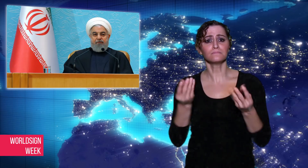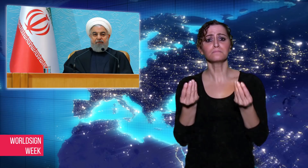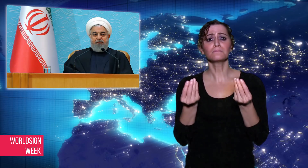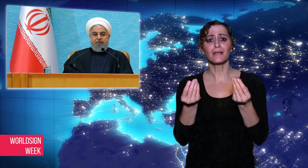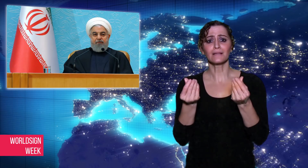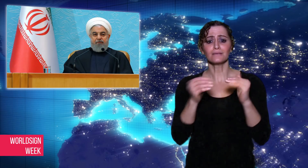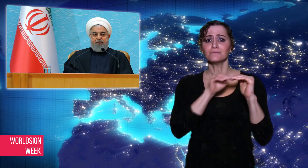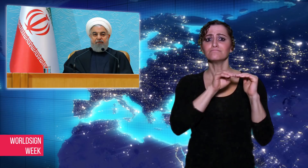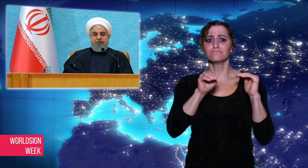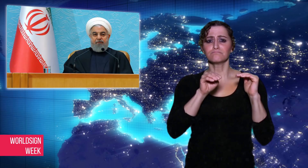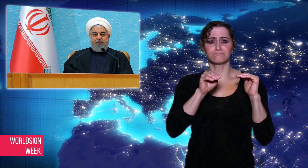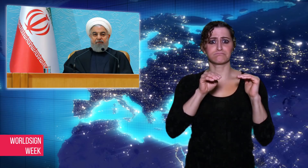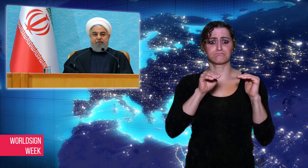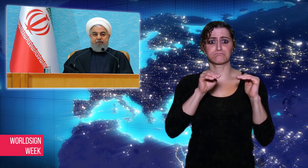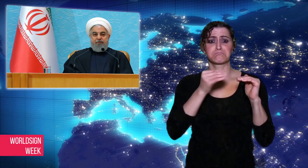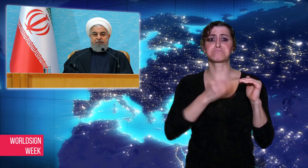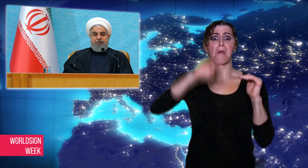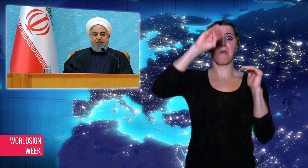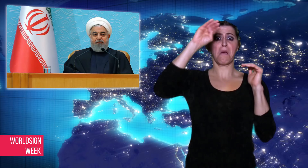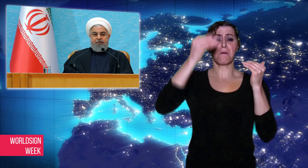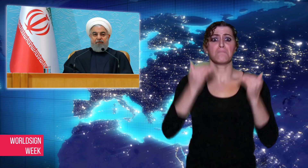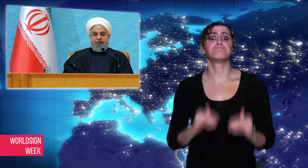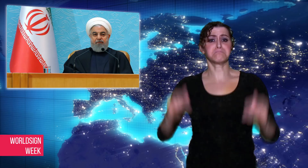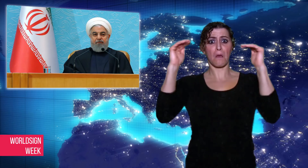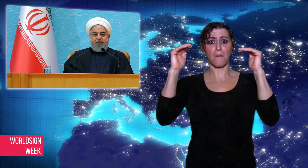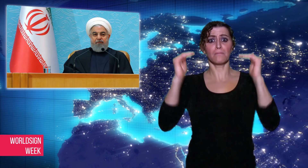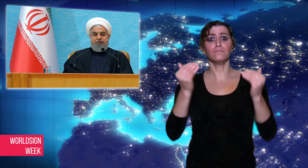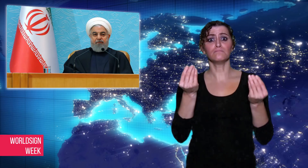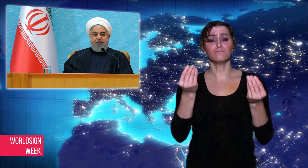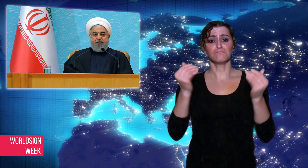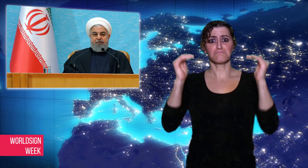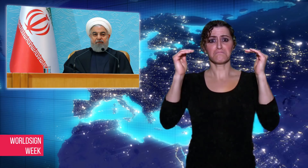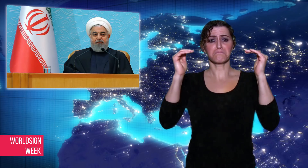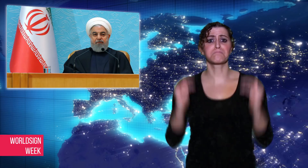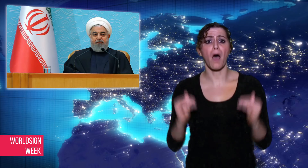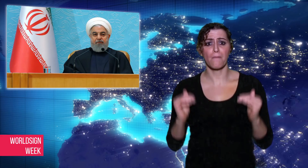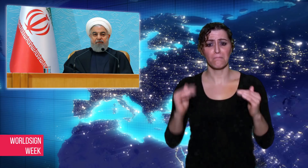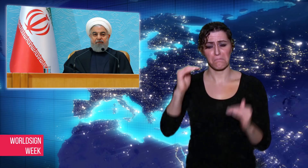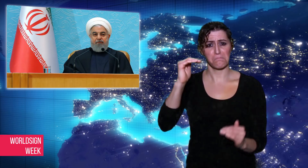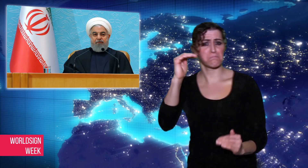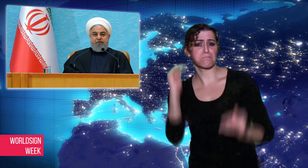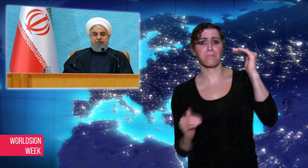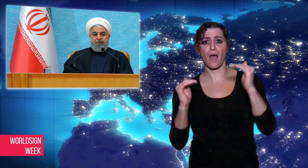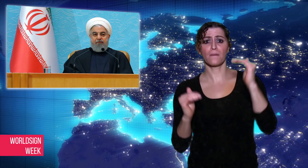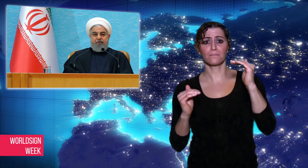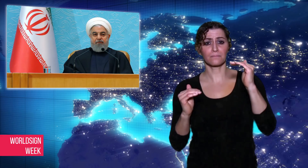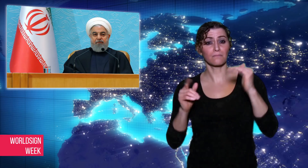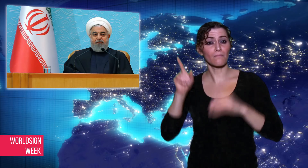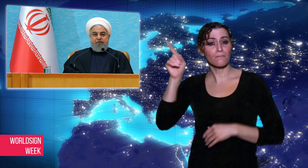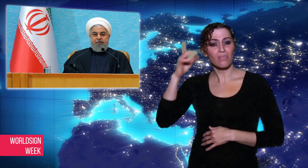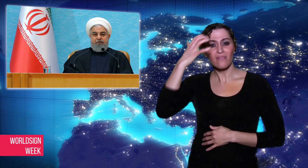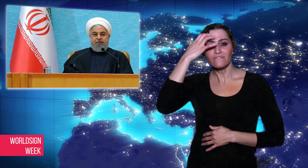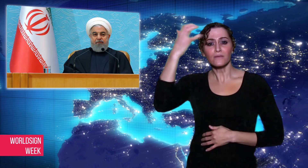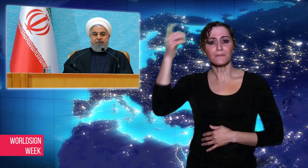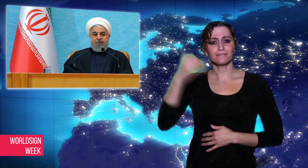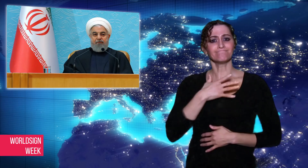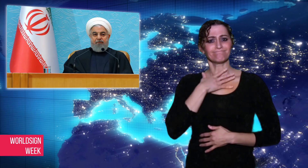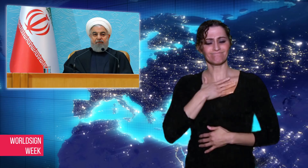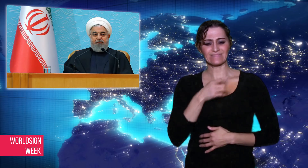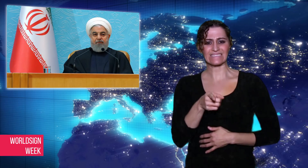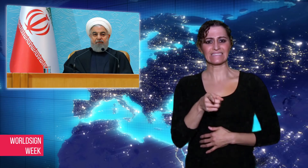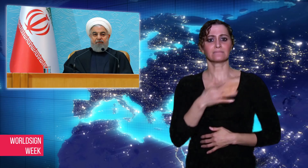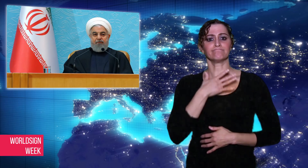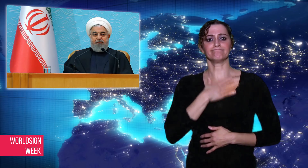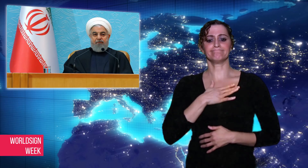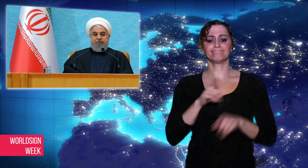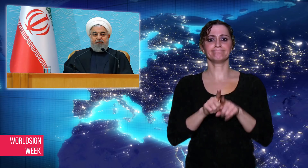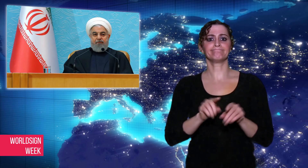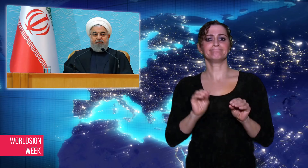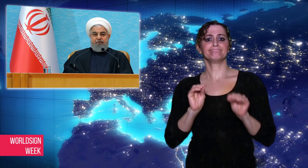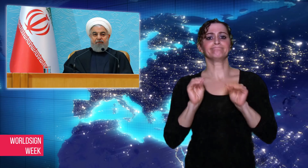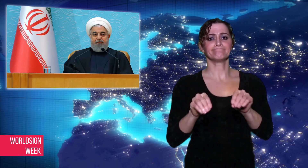to offset the government’s exorbitant